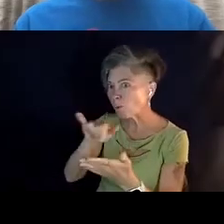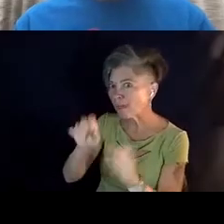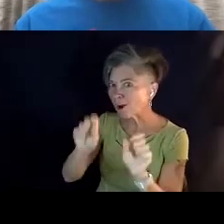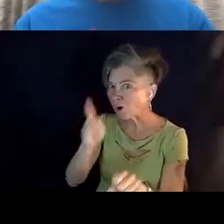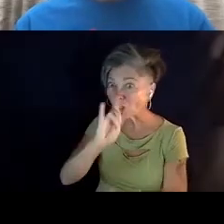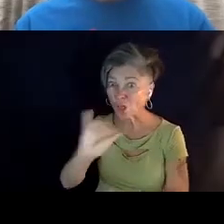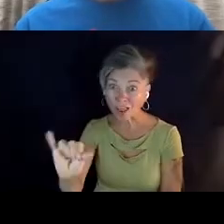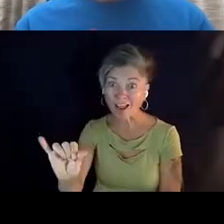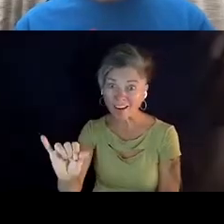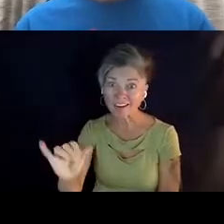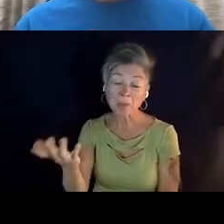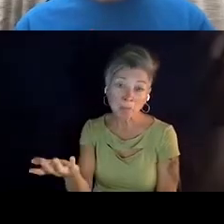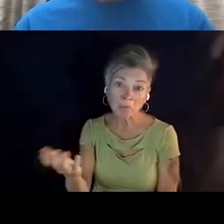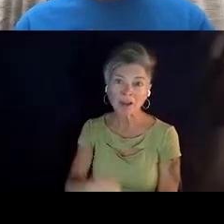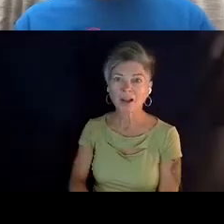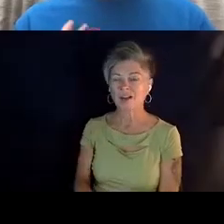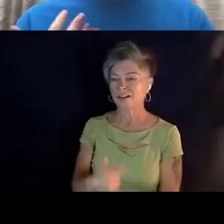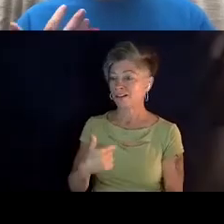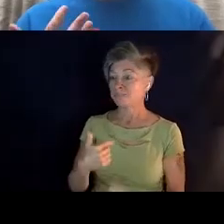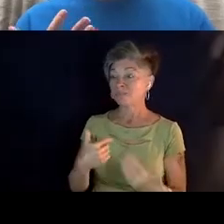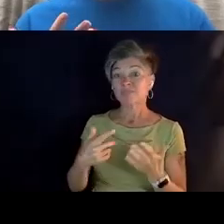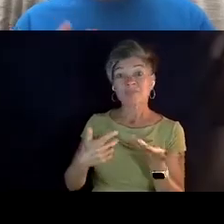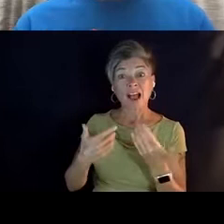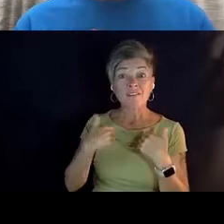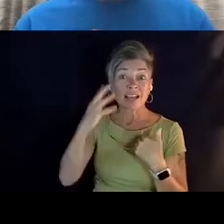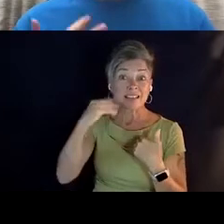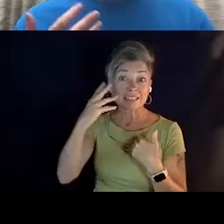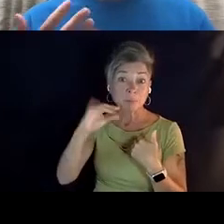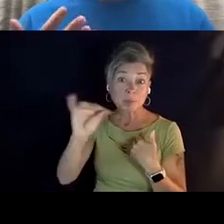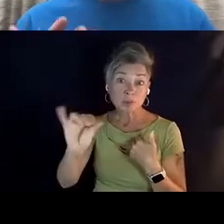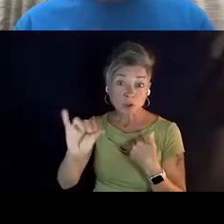I've had the experience, too, where if someone is looking